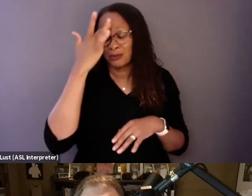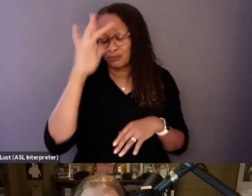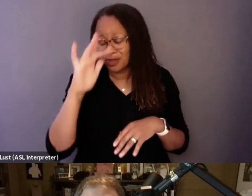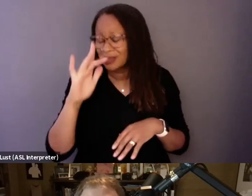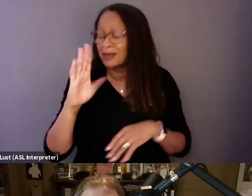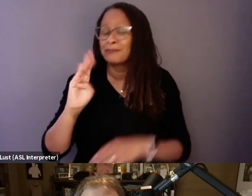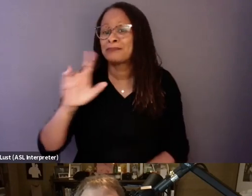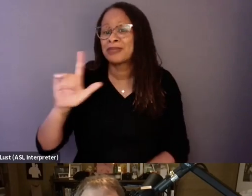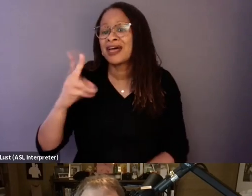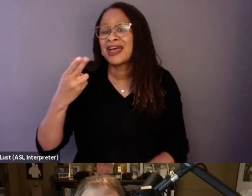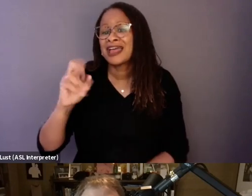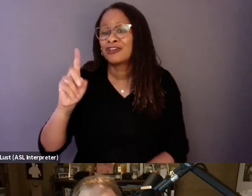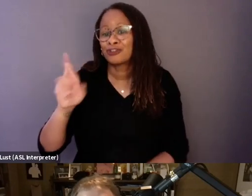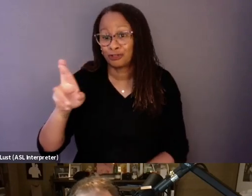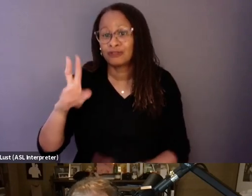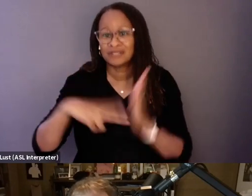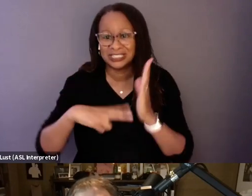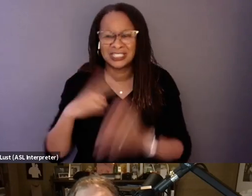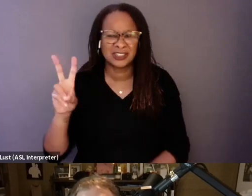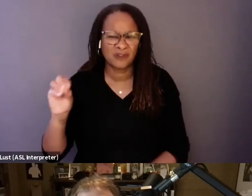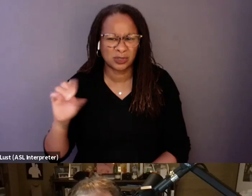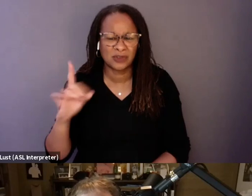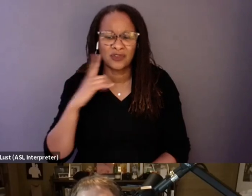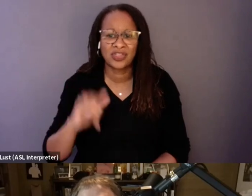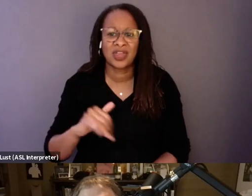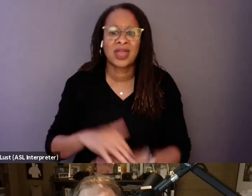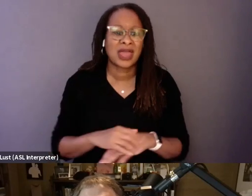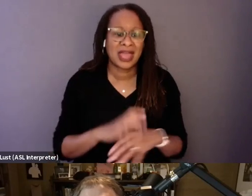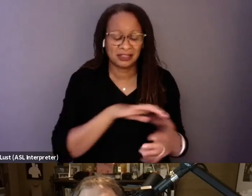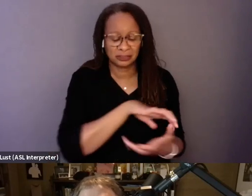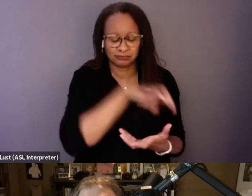and this treasure trove of imagery, of photographs,